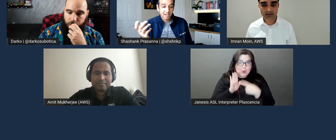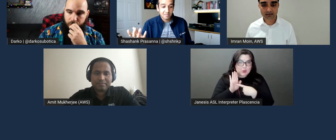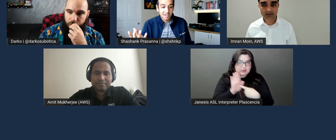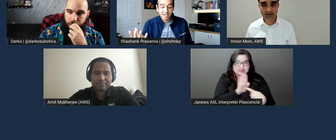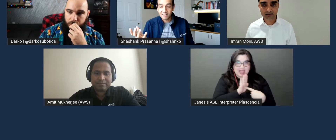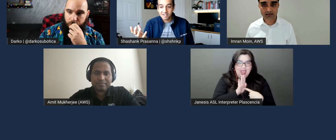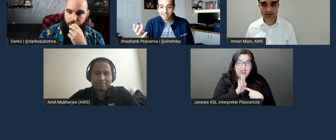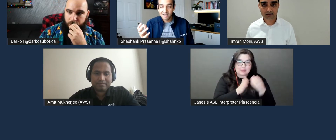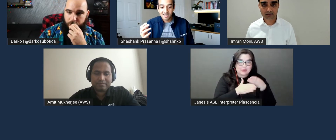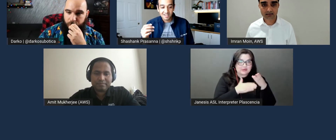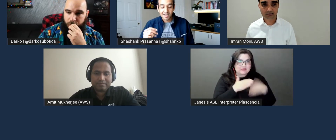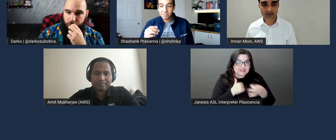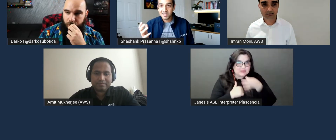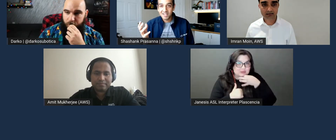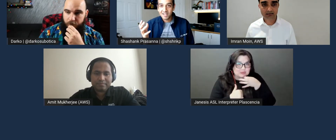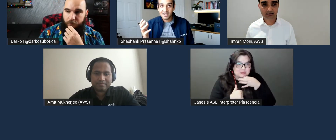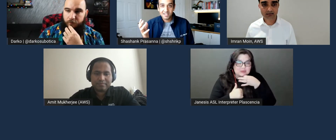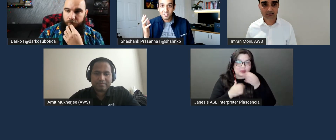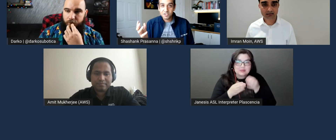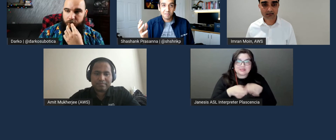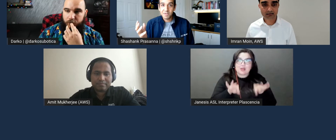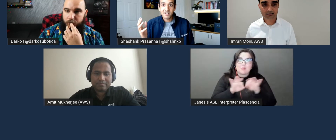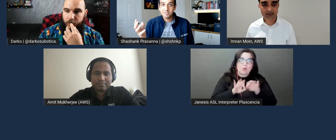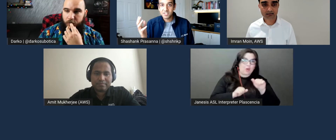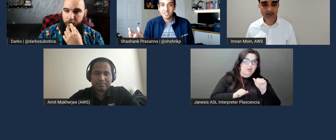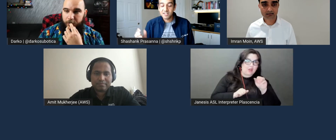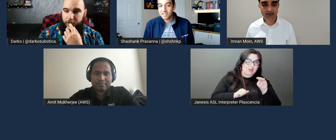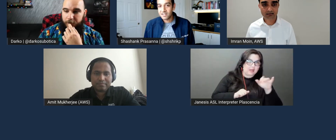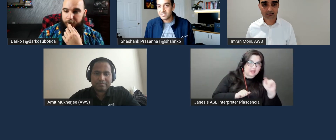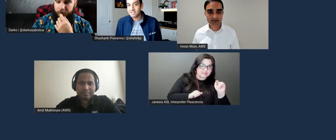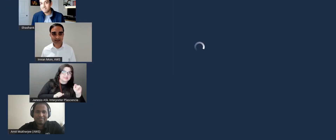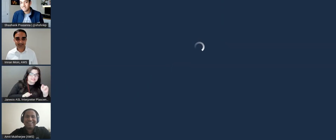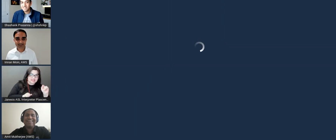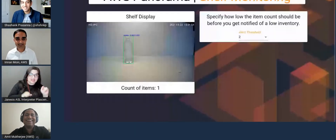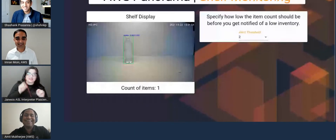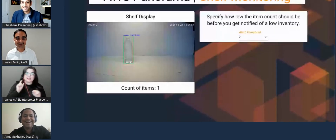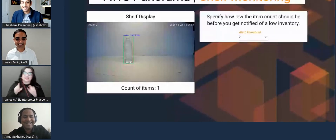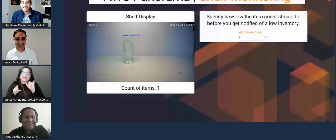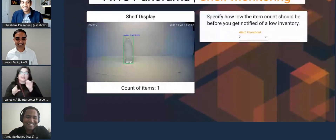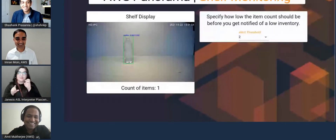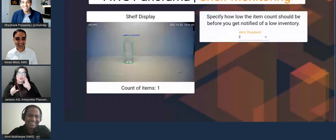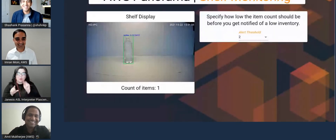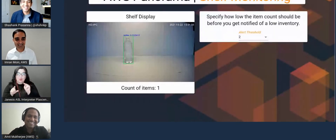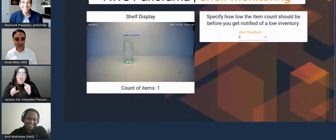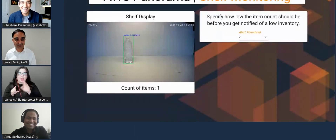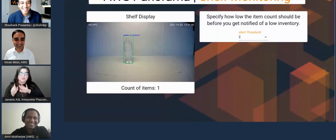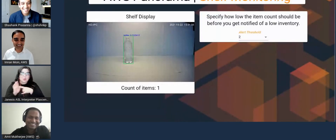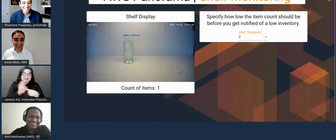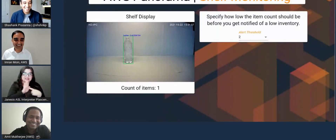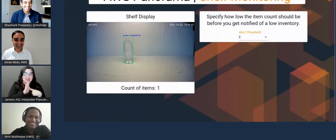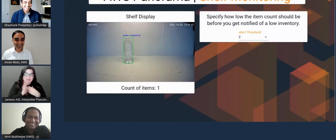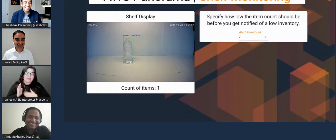Amit, I think you should update it with chicken nuggets. Yeah, chicken nuggets, please.